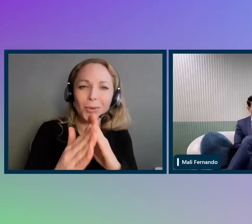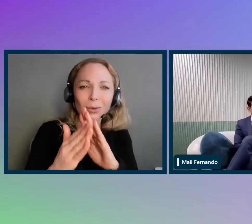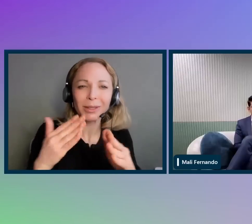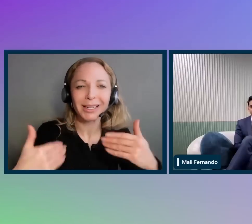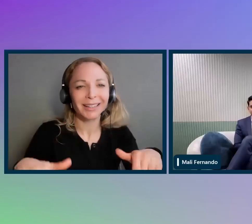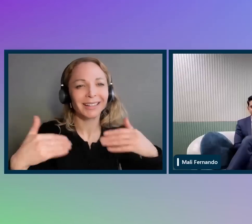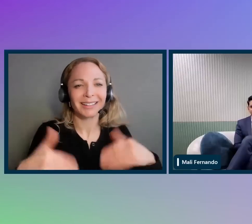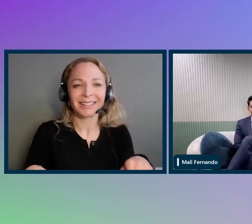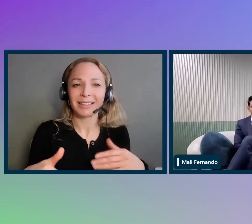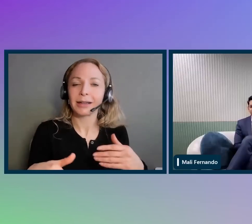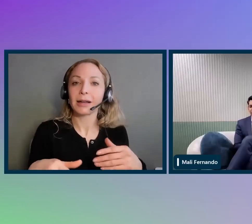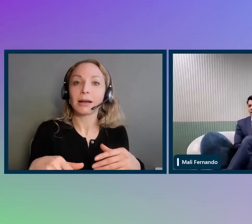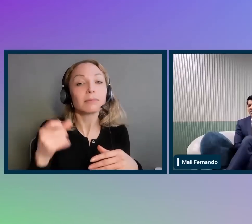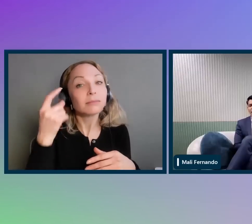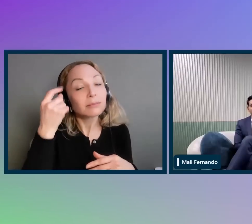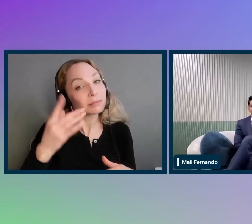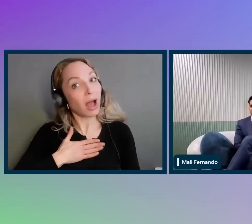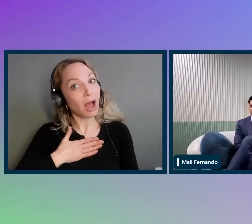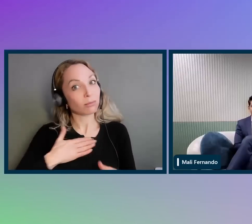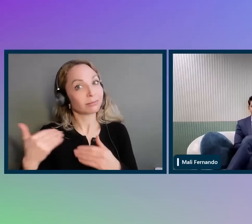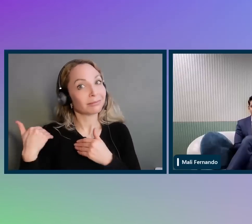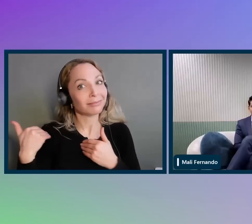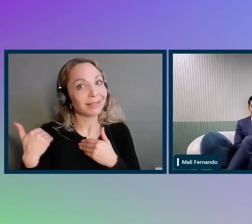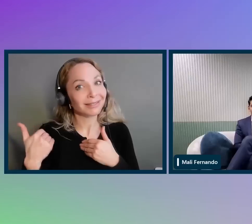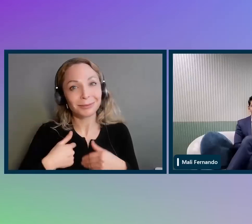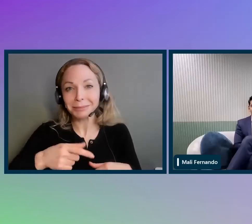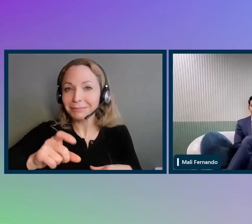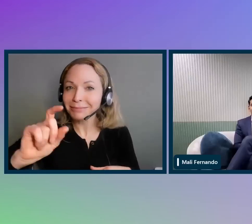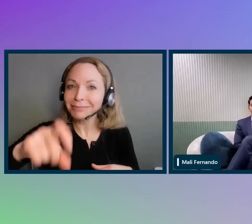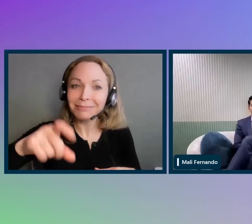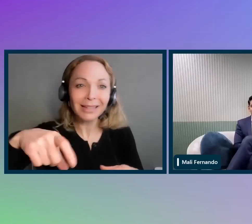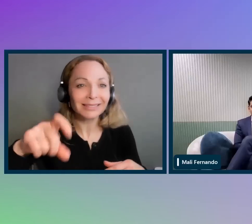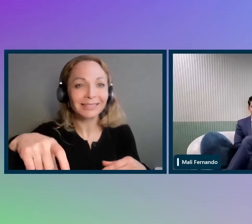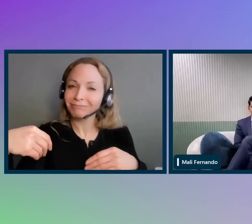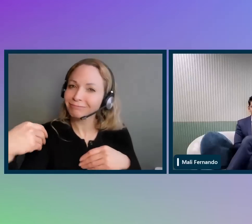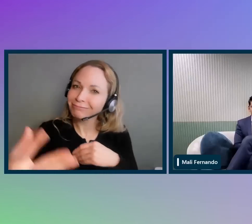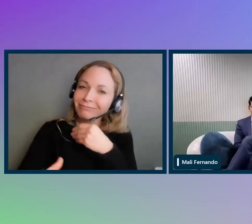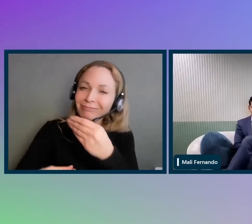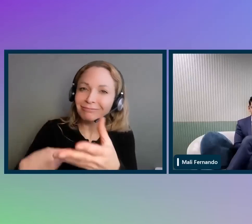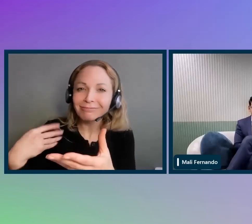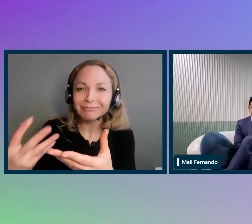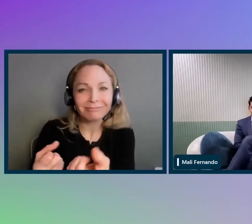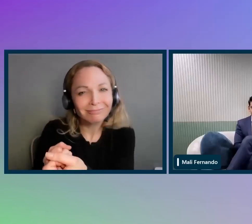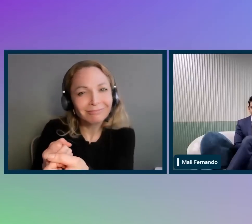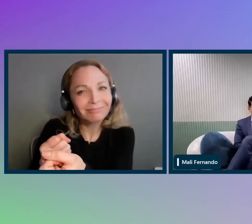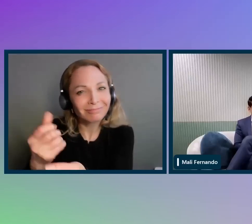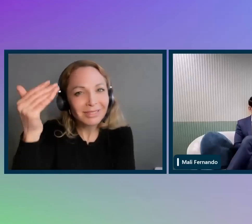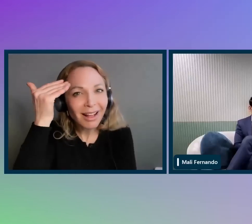I've got some deep experts and they love geeking out on the nuances of digital accessibility, right?